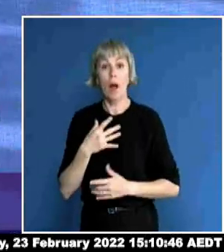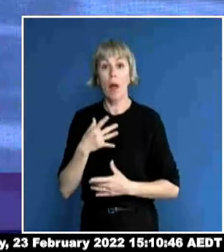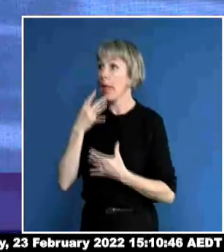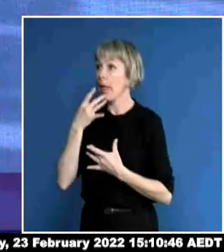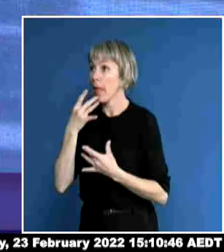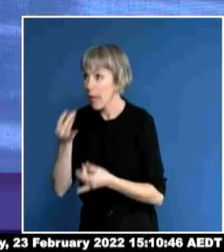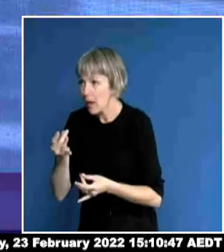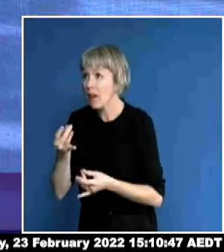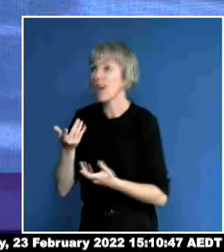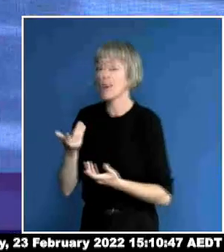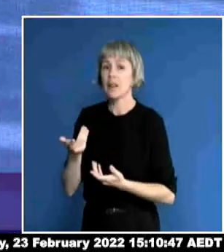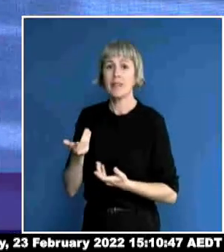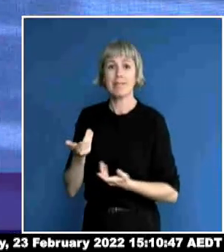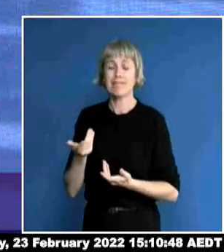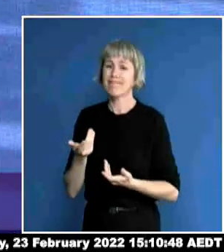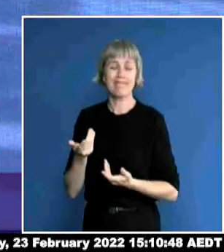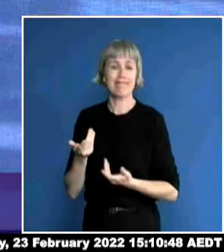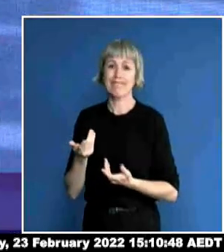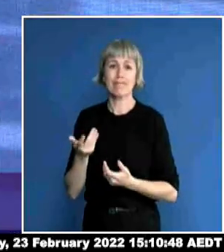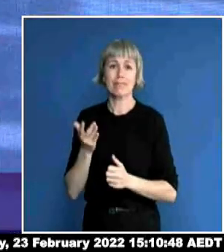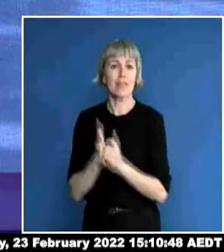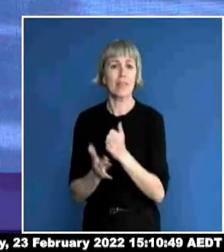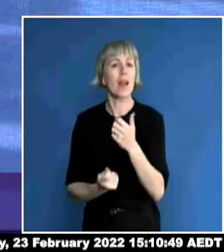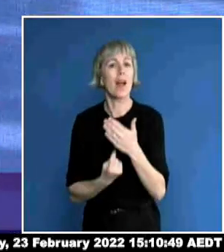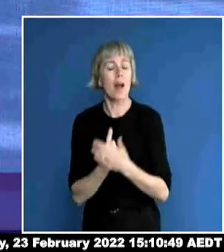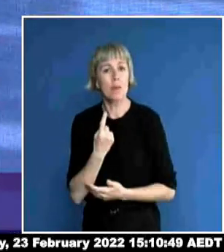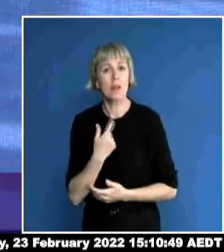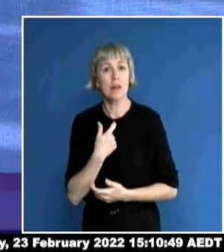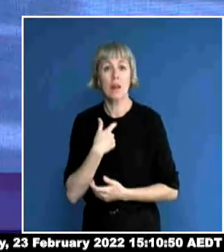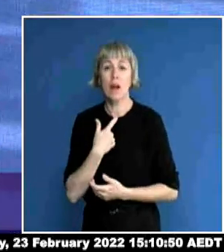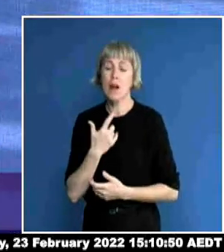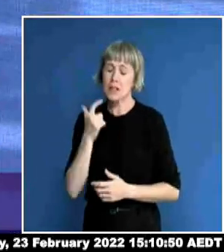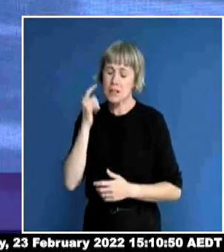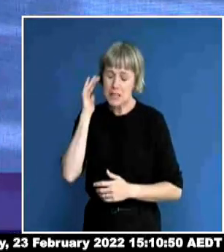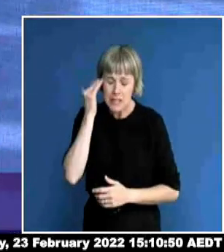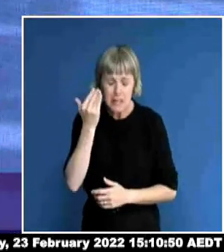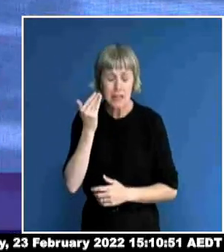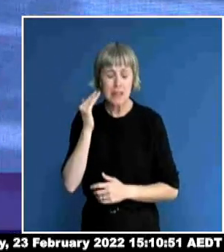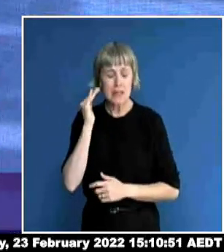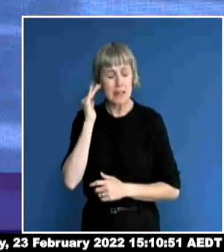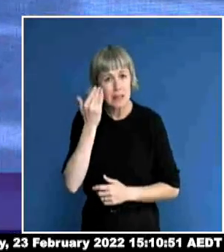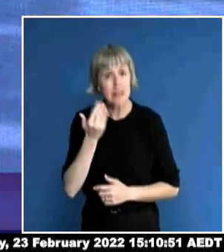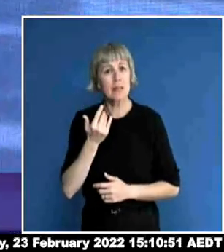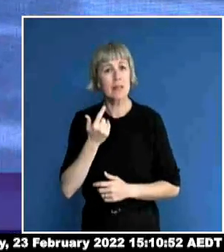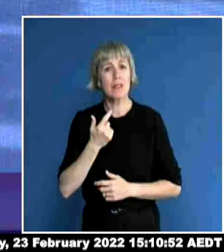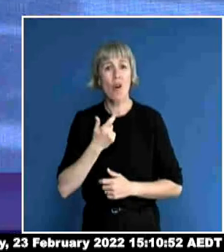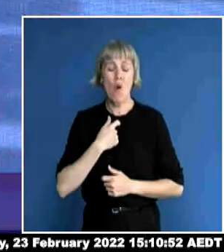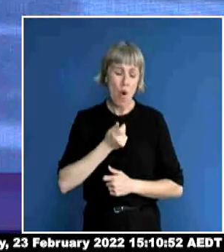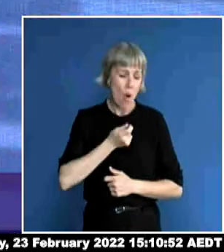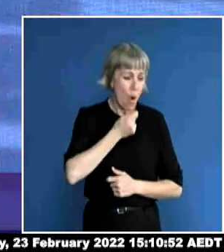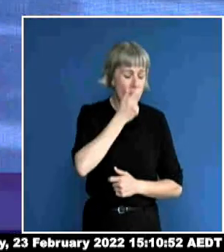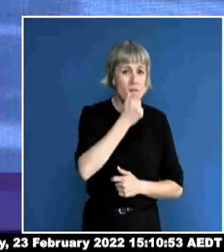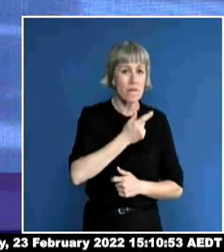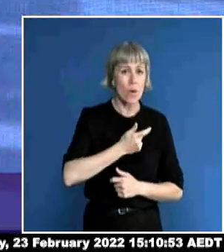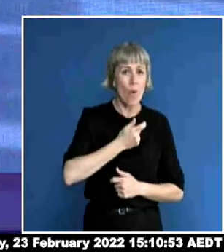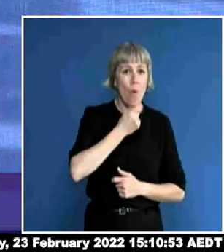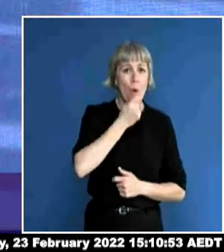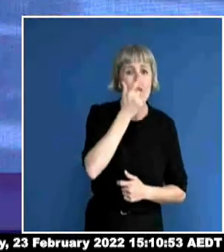and you're off work because of work-related mental health issues that - what they have